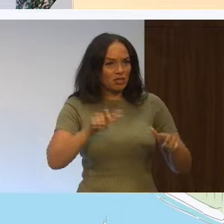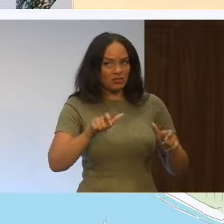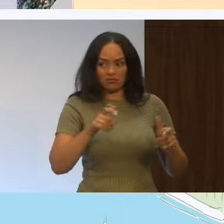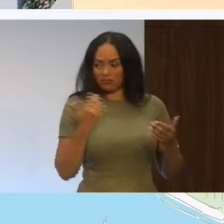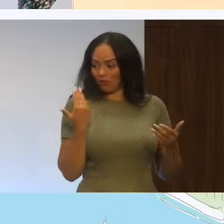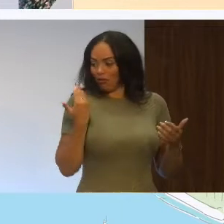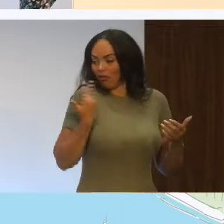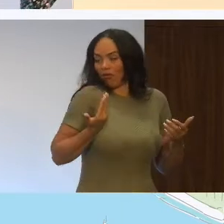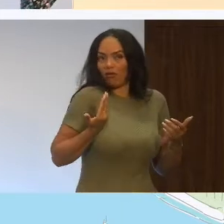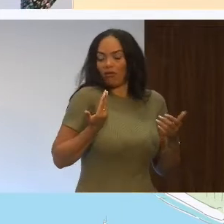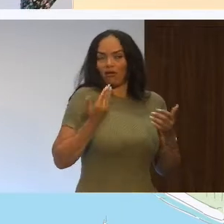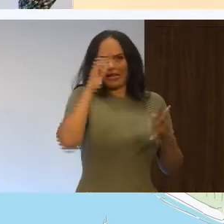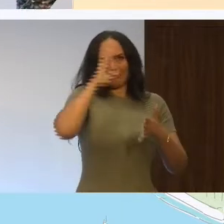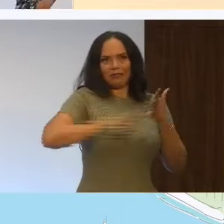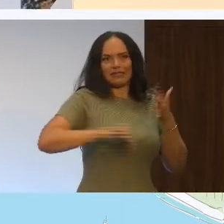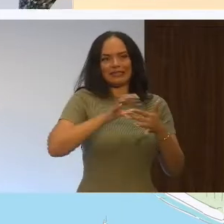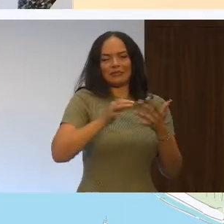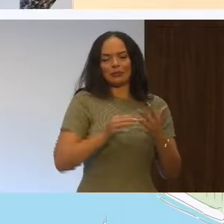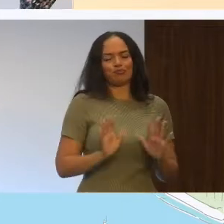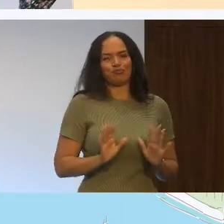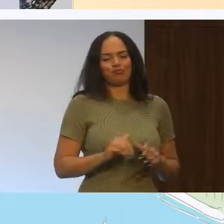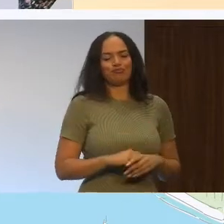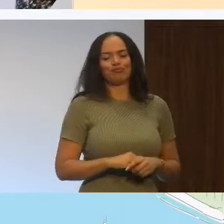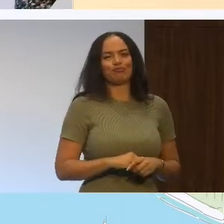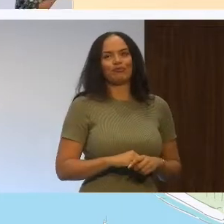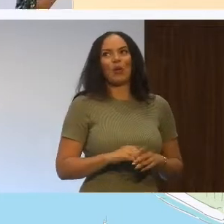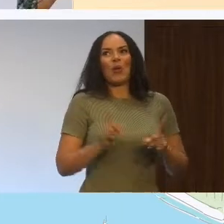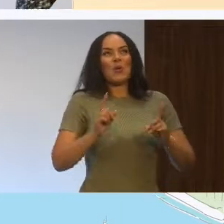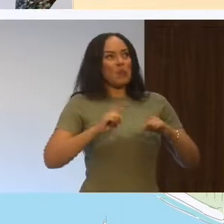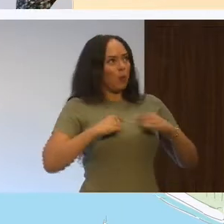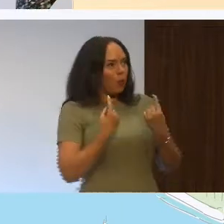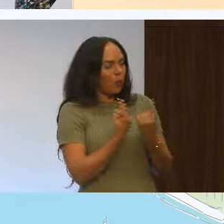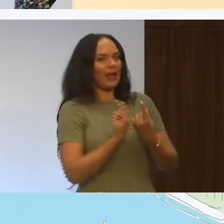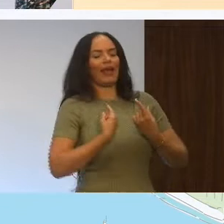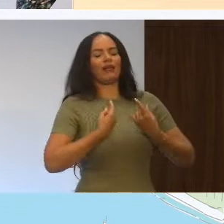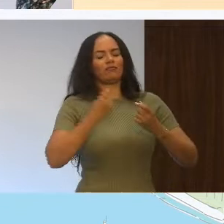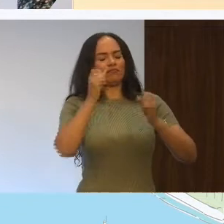It's because we've increased understanding of these symptoms. Patients have learned to recognize these symptoms.